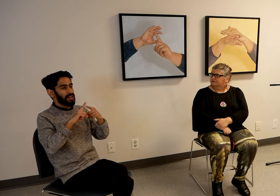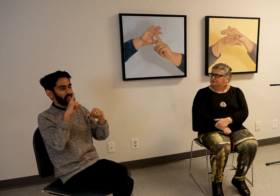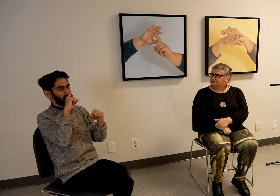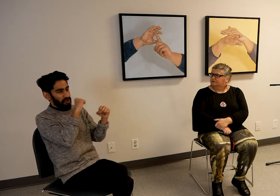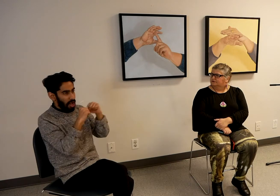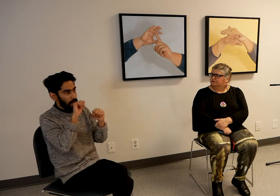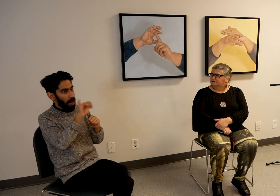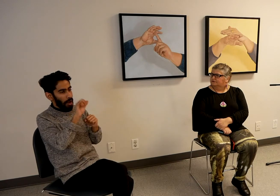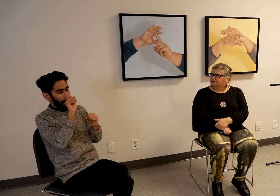Um,